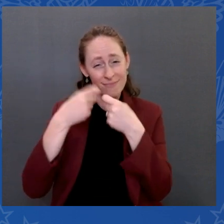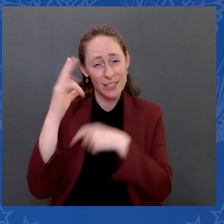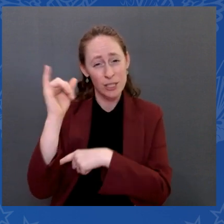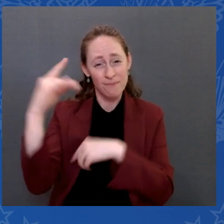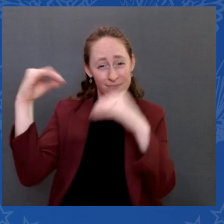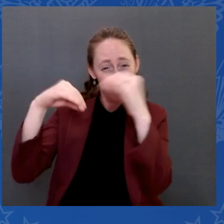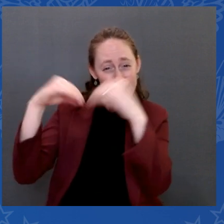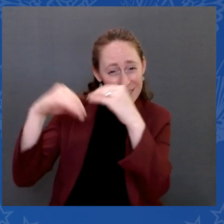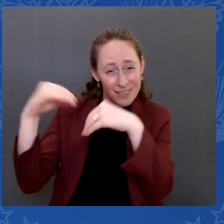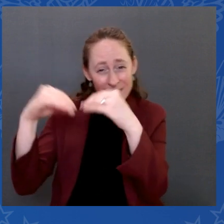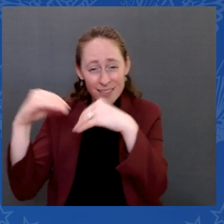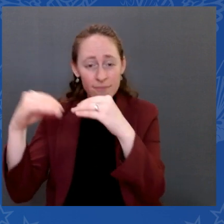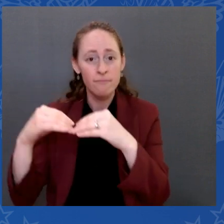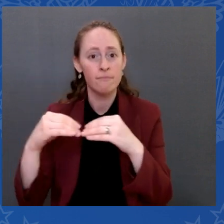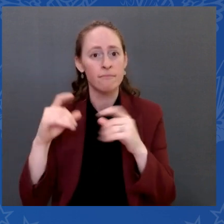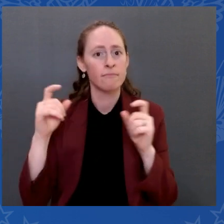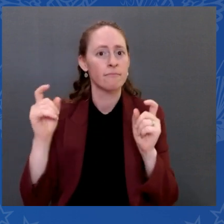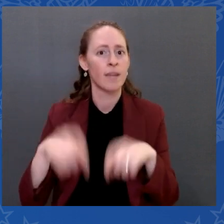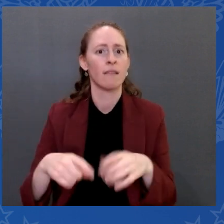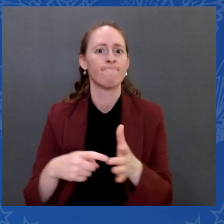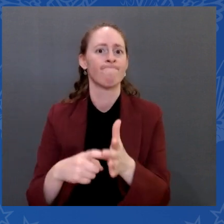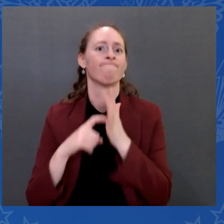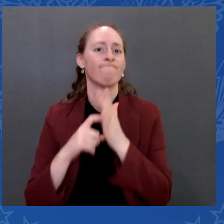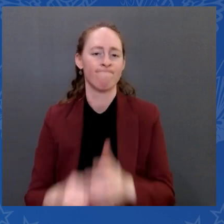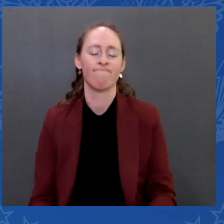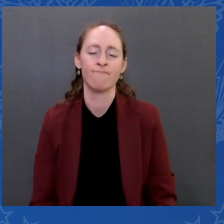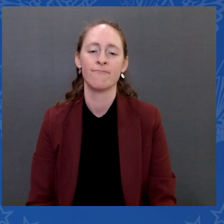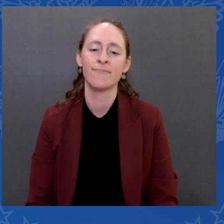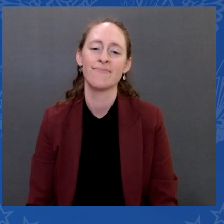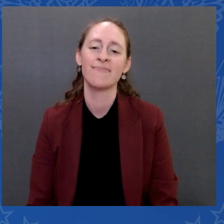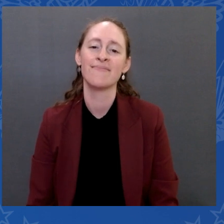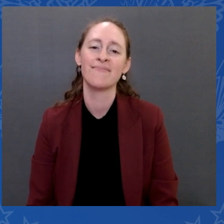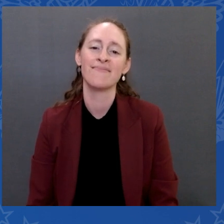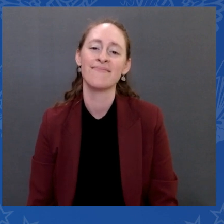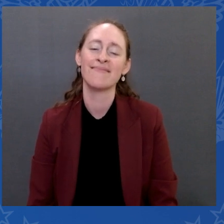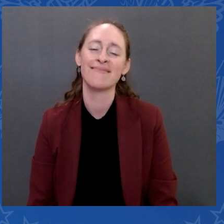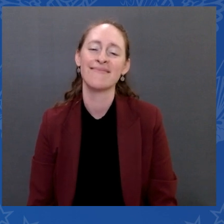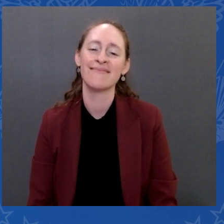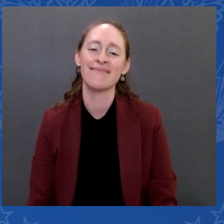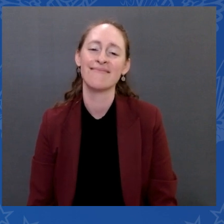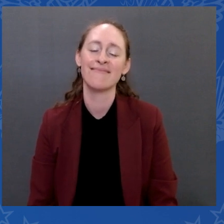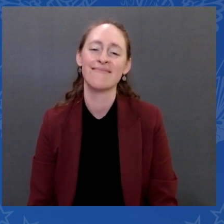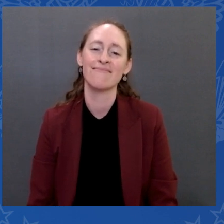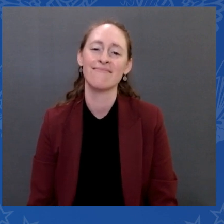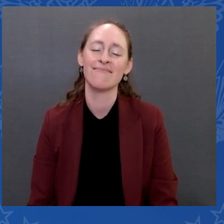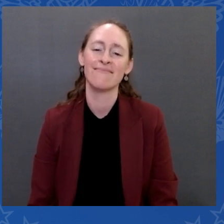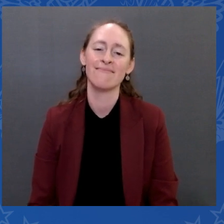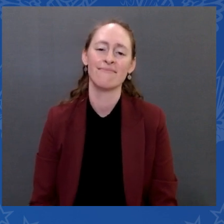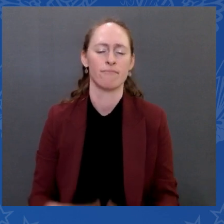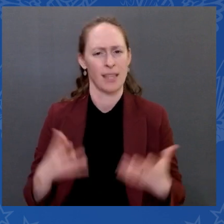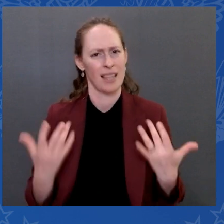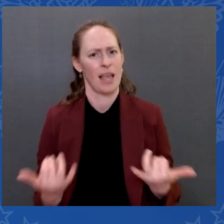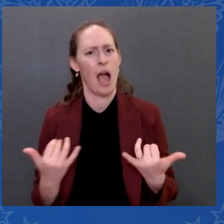kind of, a 21st century national security architecture that we're building, microprocessors are going to get even more important.